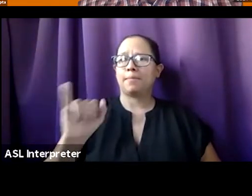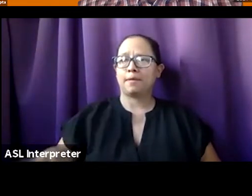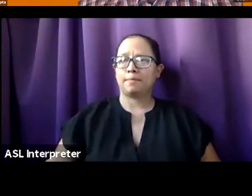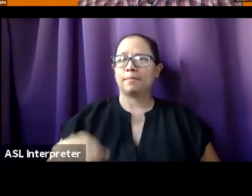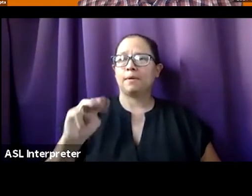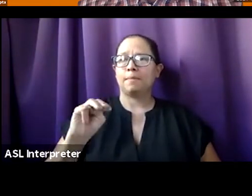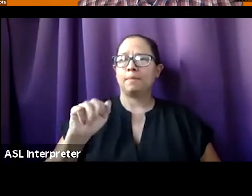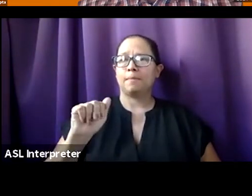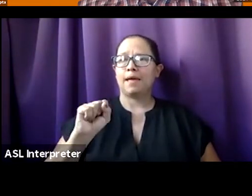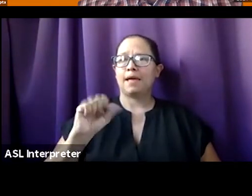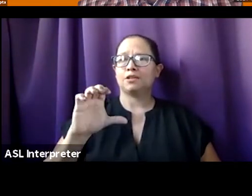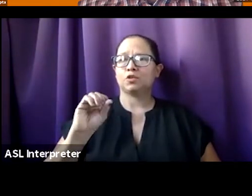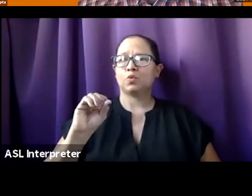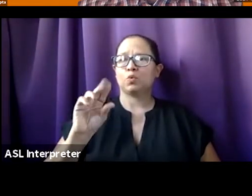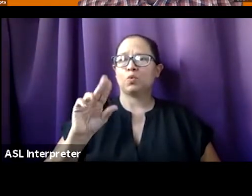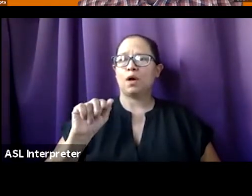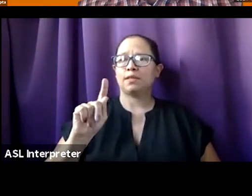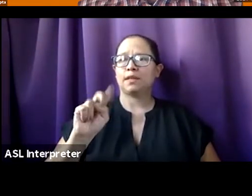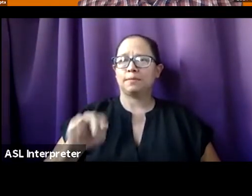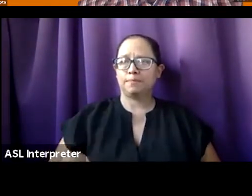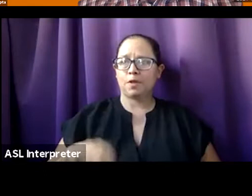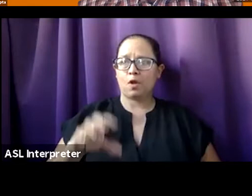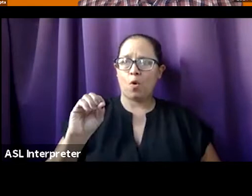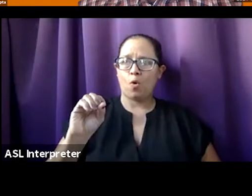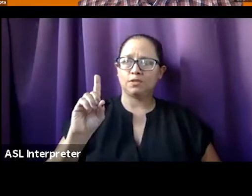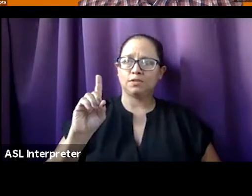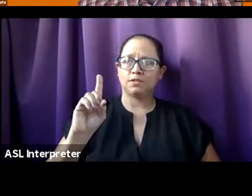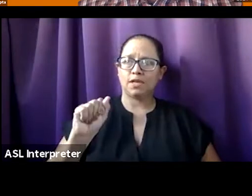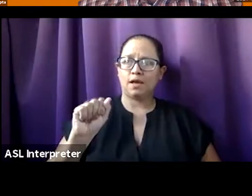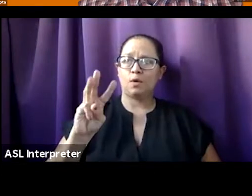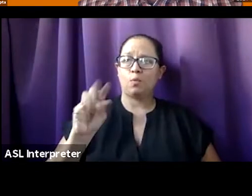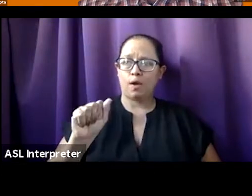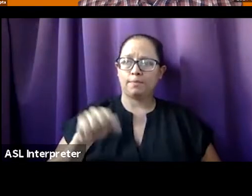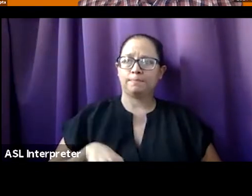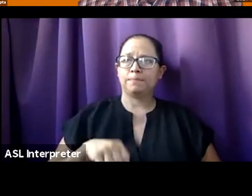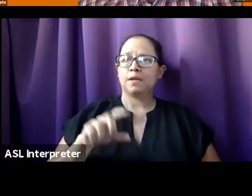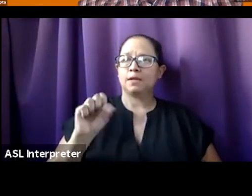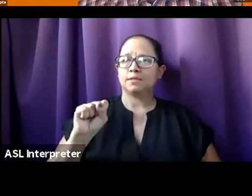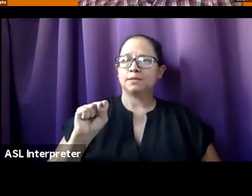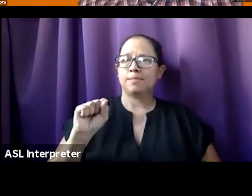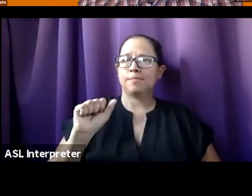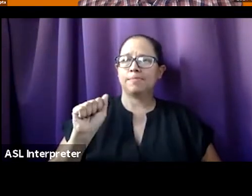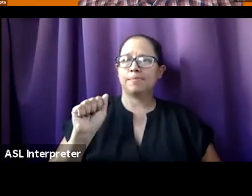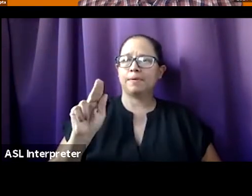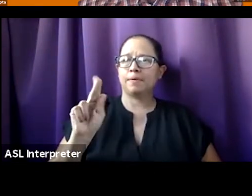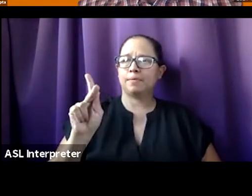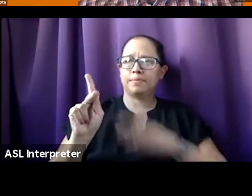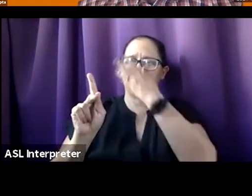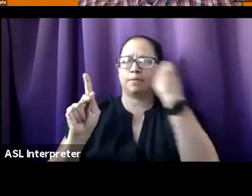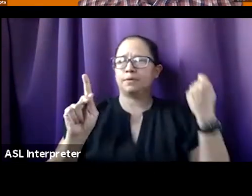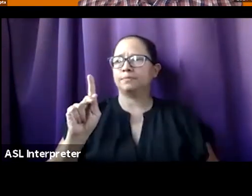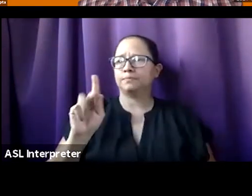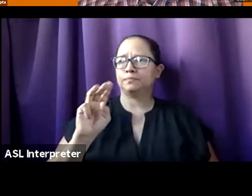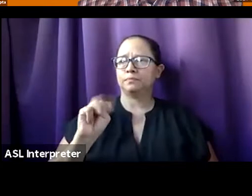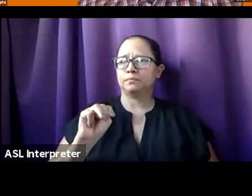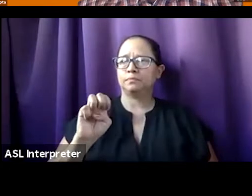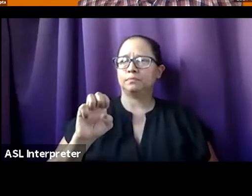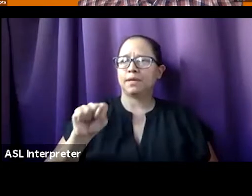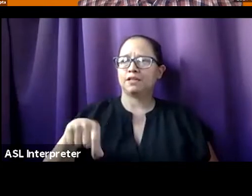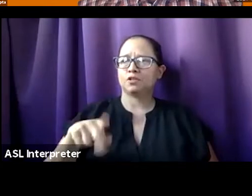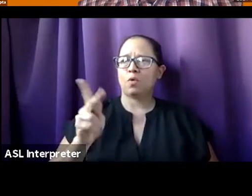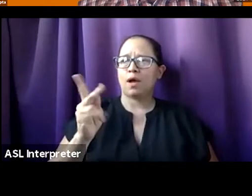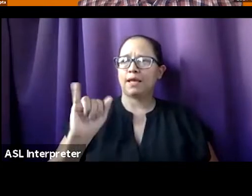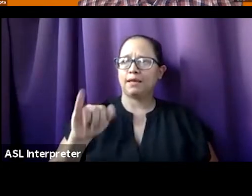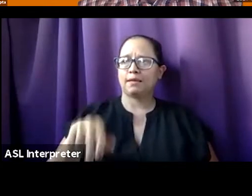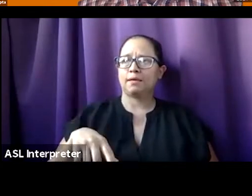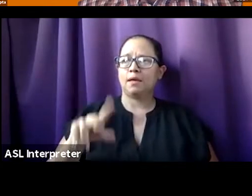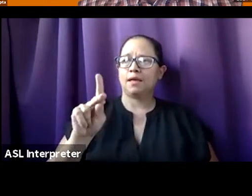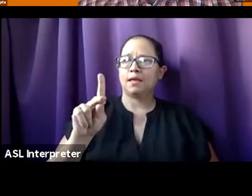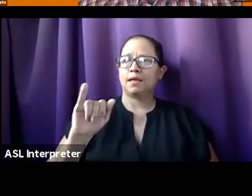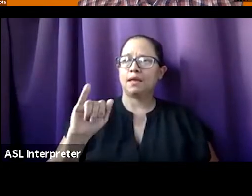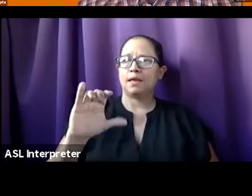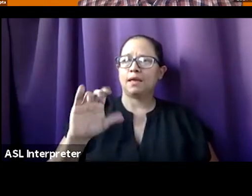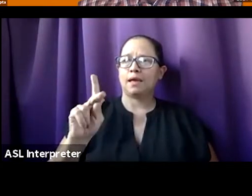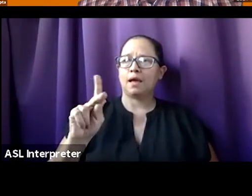Miss quirky Kickapoo Porter water me Ojibwe